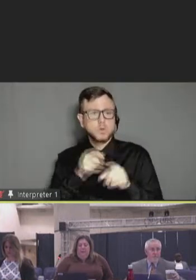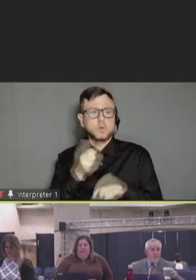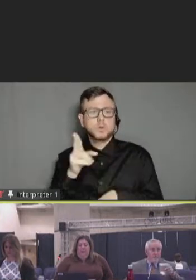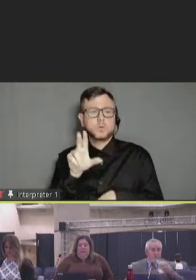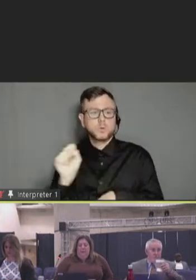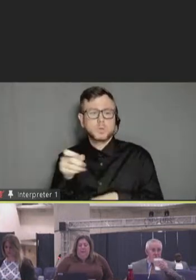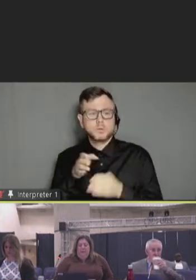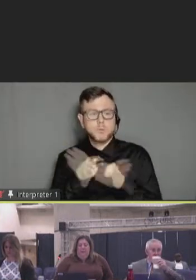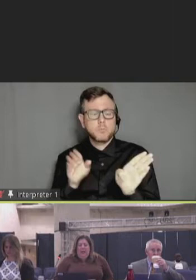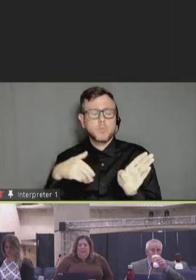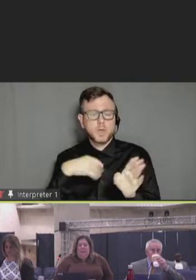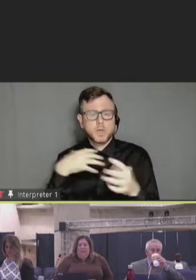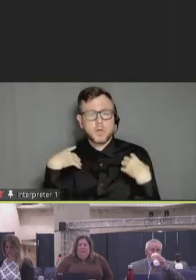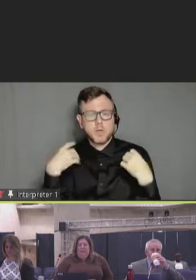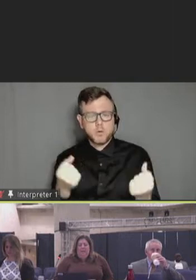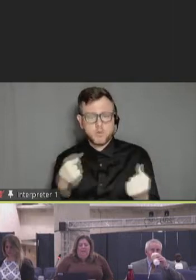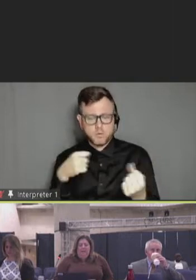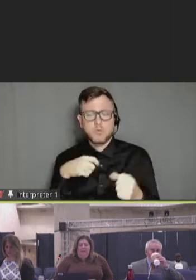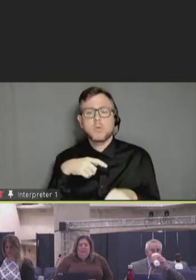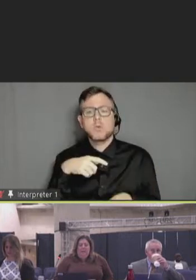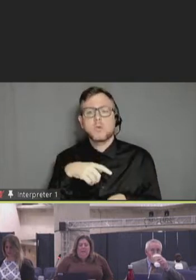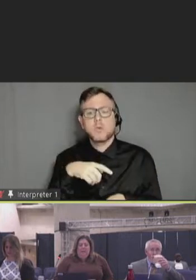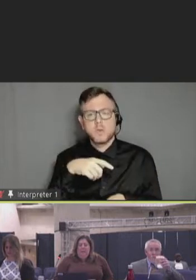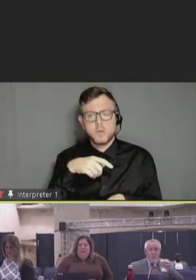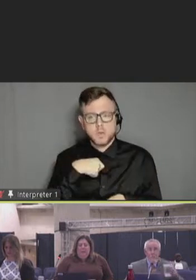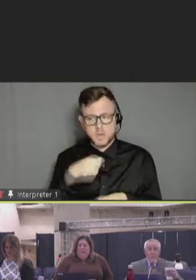Corps and proudly serves our country in uniform.